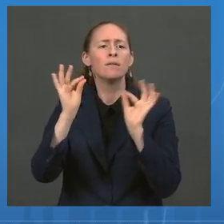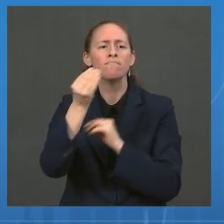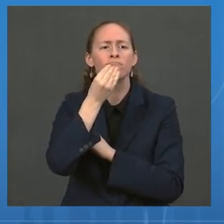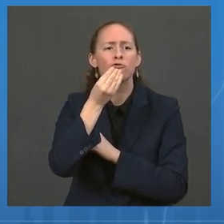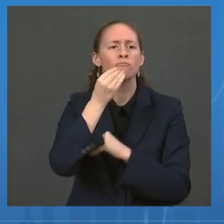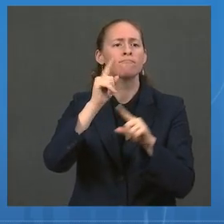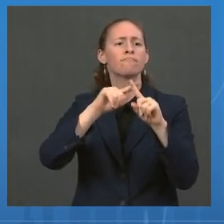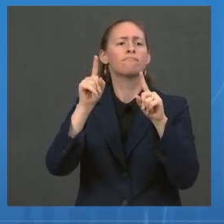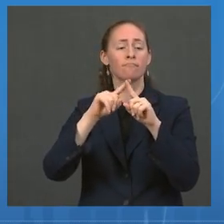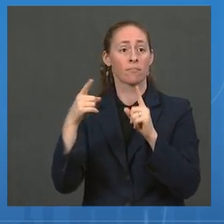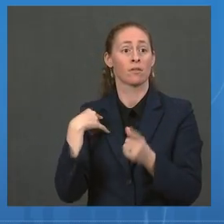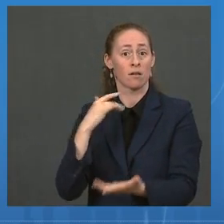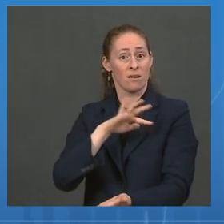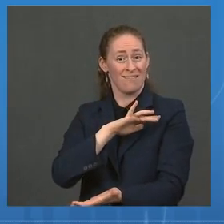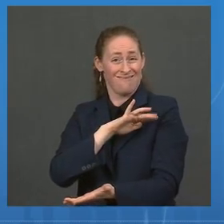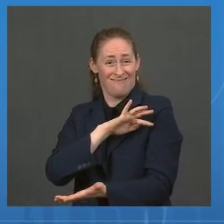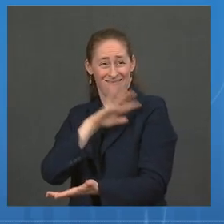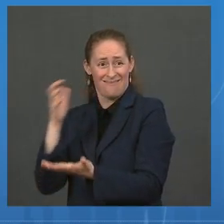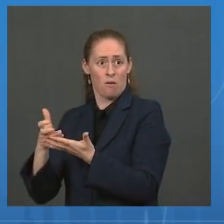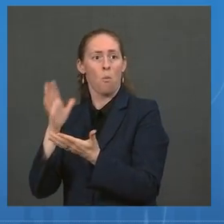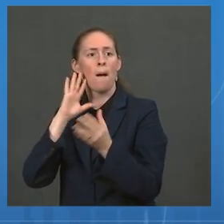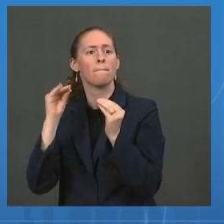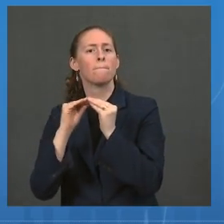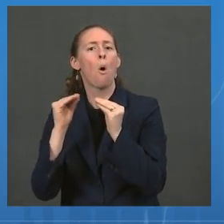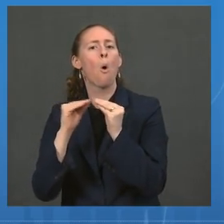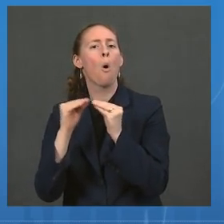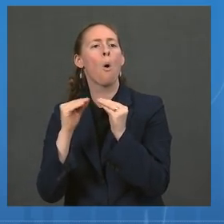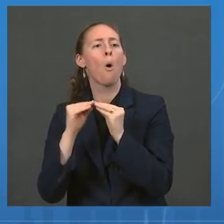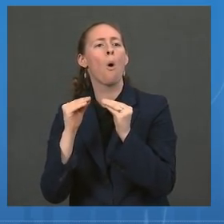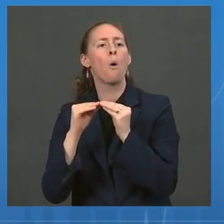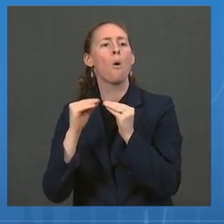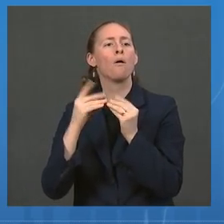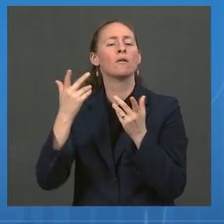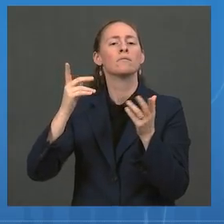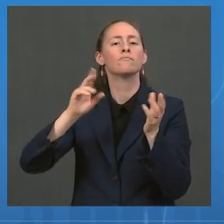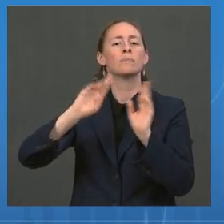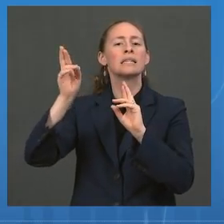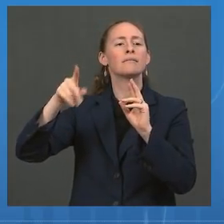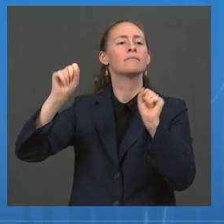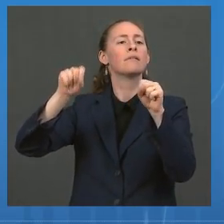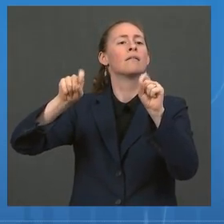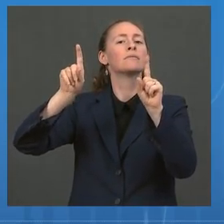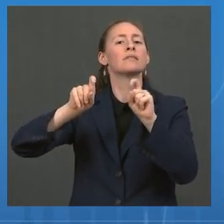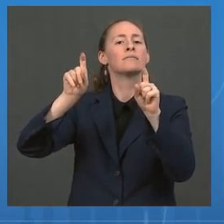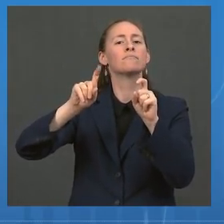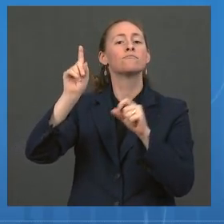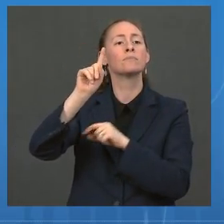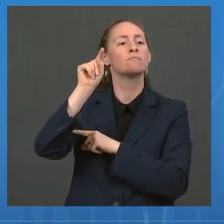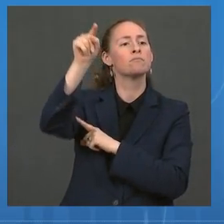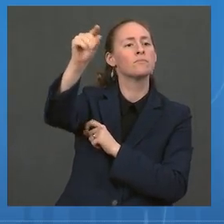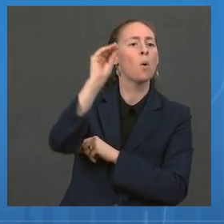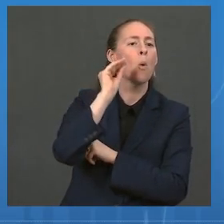is really expand their production so there's many more available -- at-home tests available for consumers, employers if they want to purchase them.